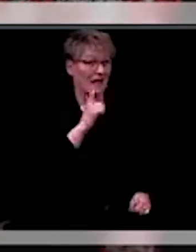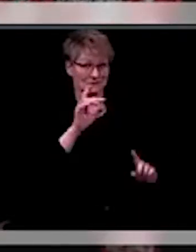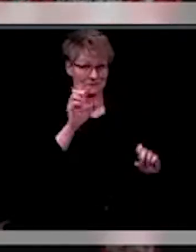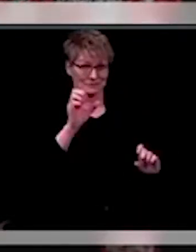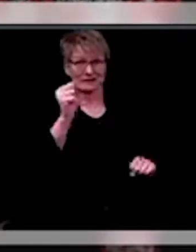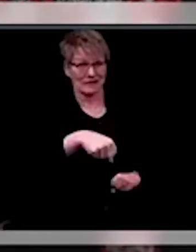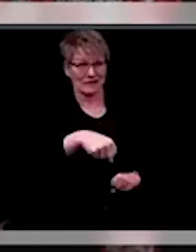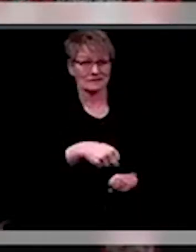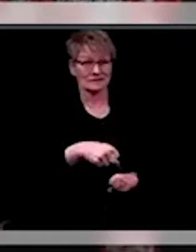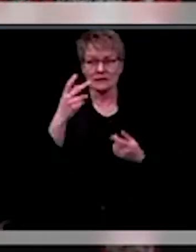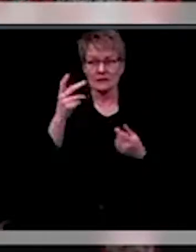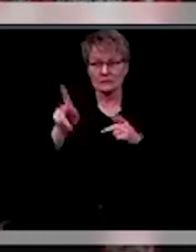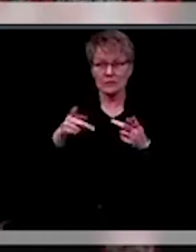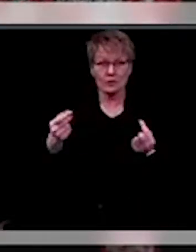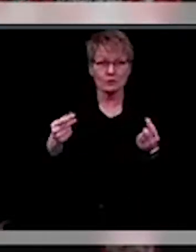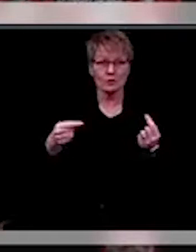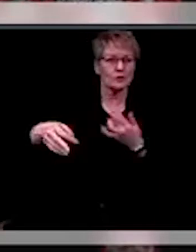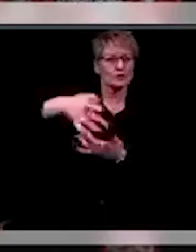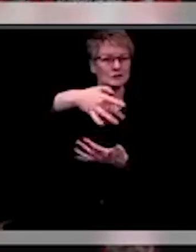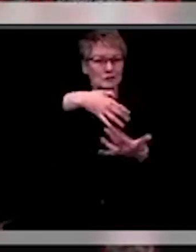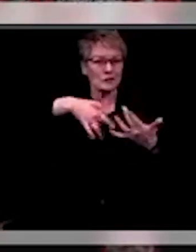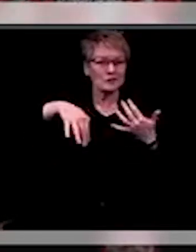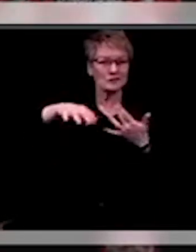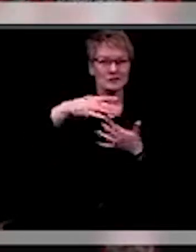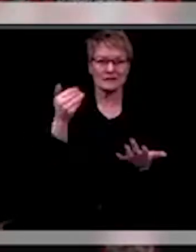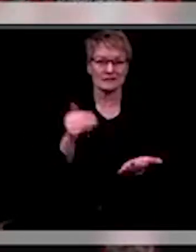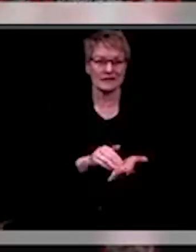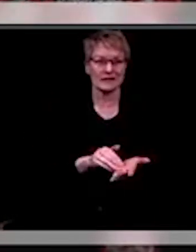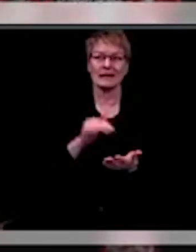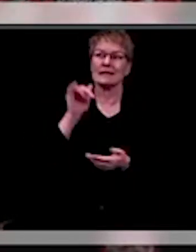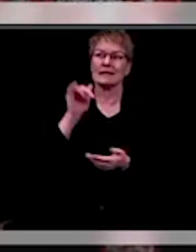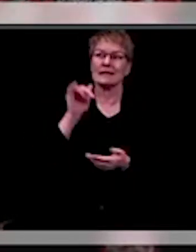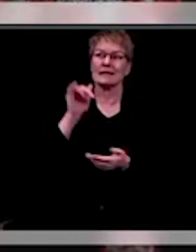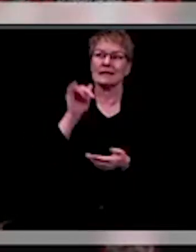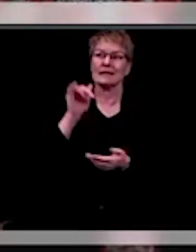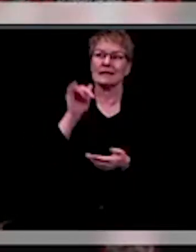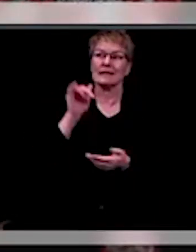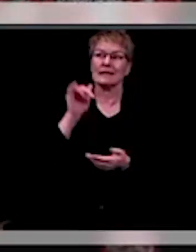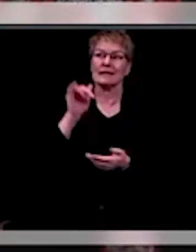where they come into contact with somebody who maybe they don't have symptoms or they have mild